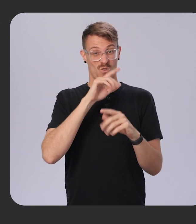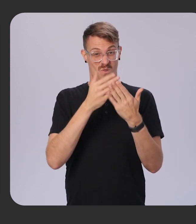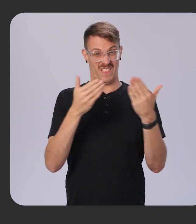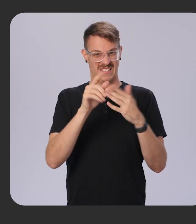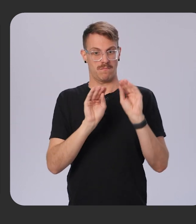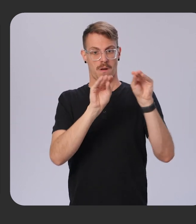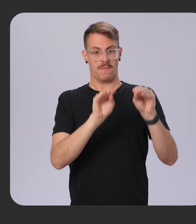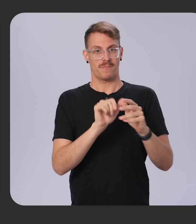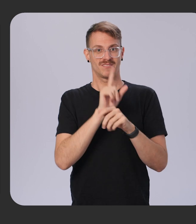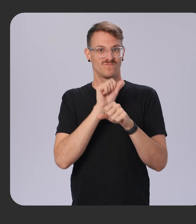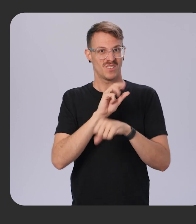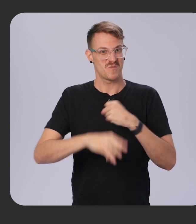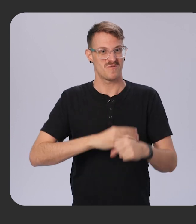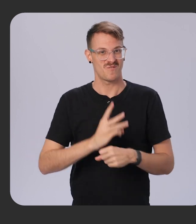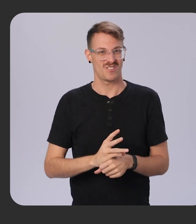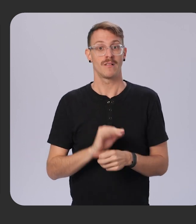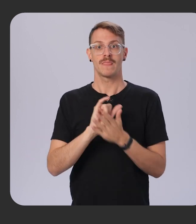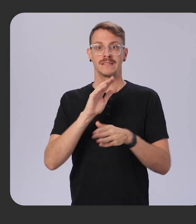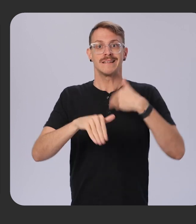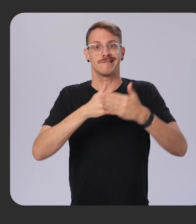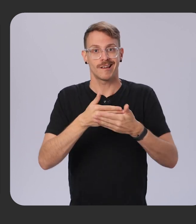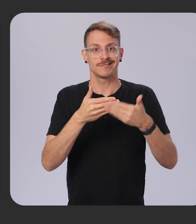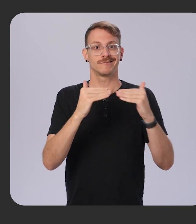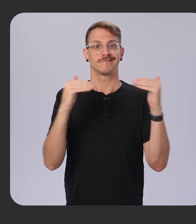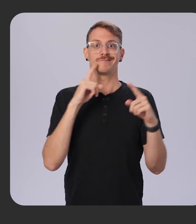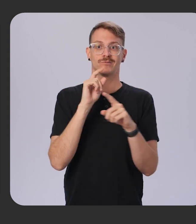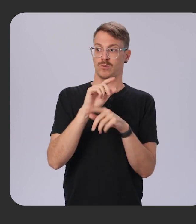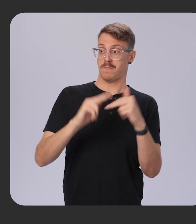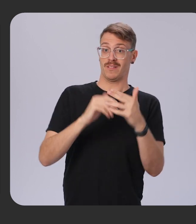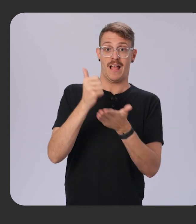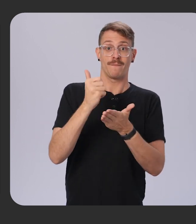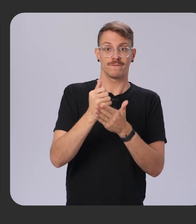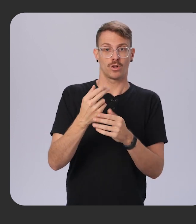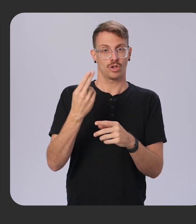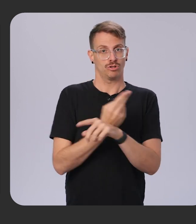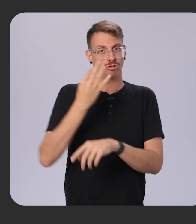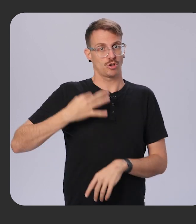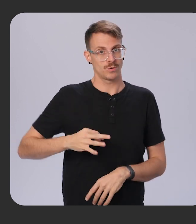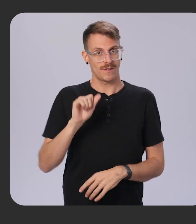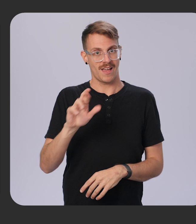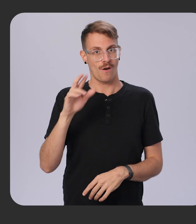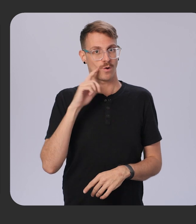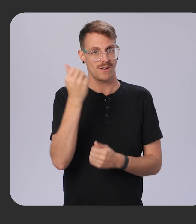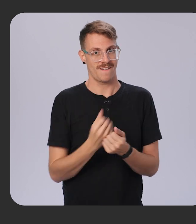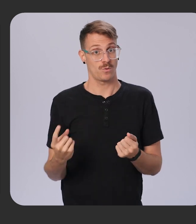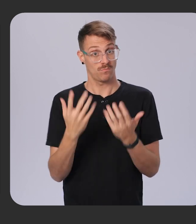This is our next step towards building a helpful and useful AR for everyone. If you want to learn more about the geospatial API,